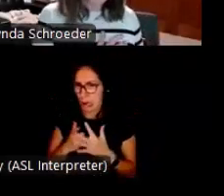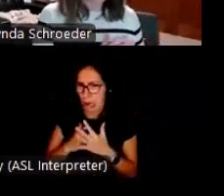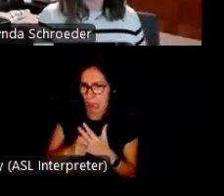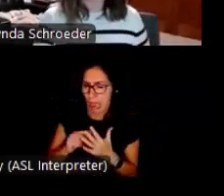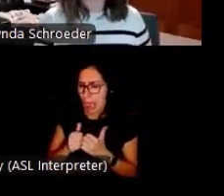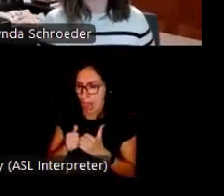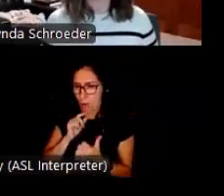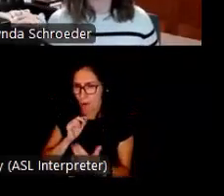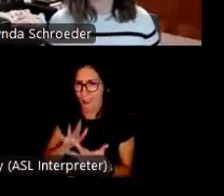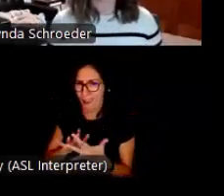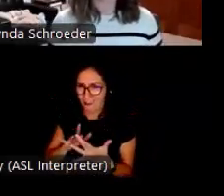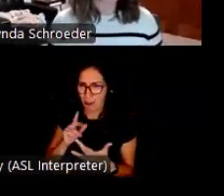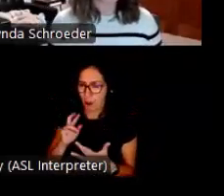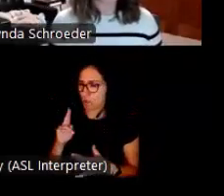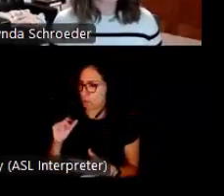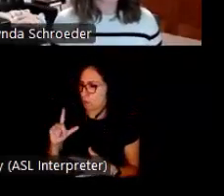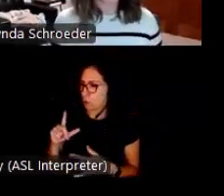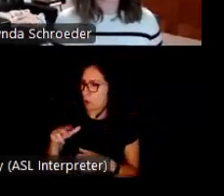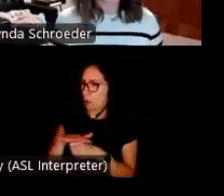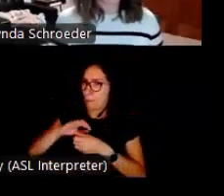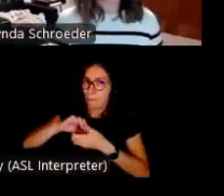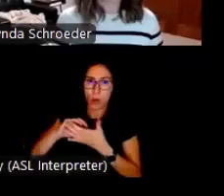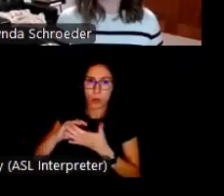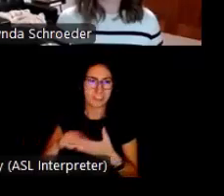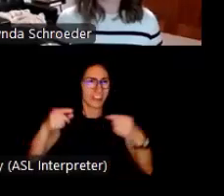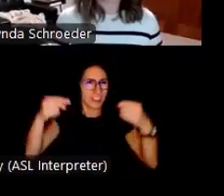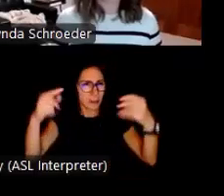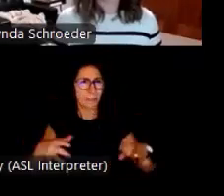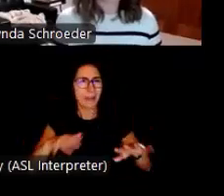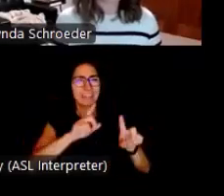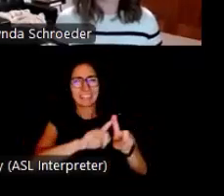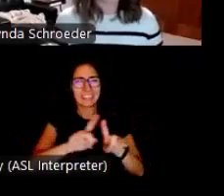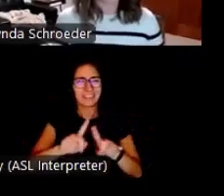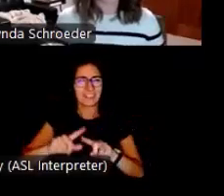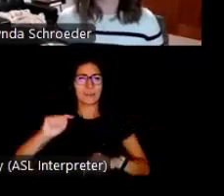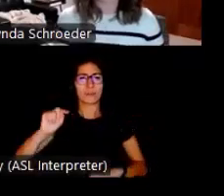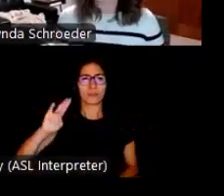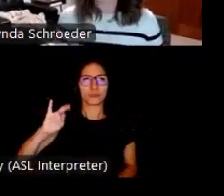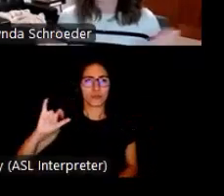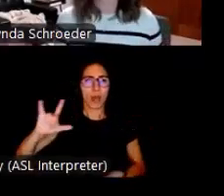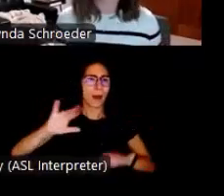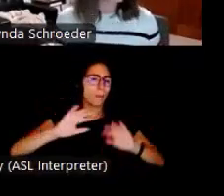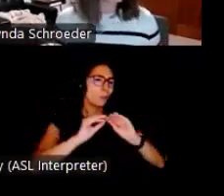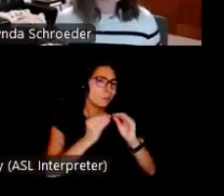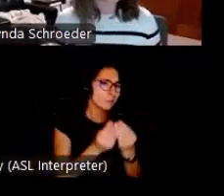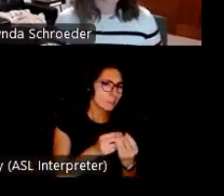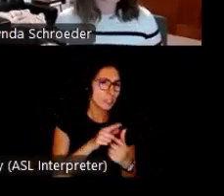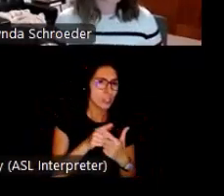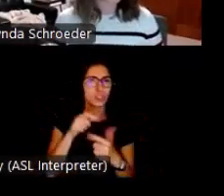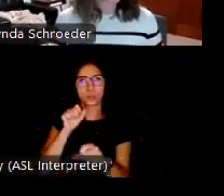listing different tribal organizations, agriculture and farming organizations, workforce development groups,